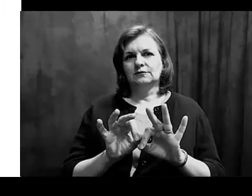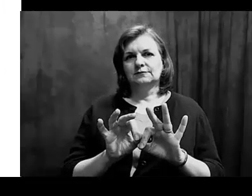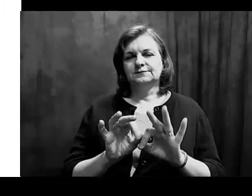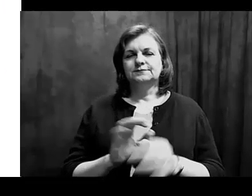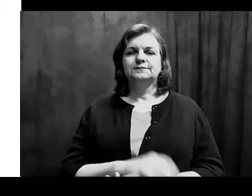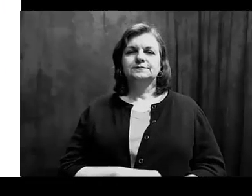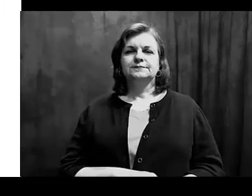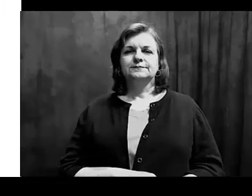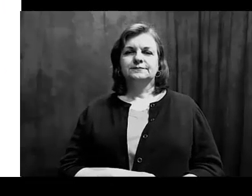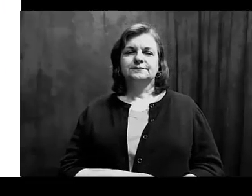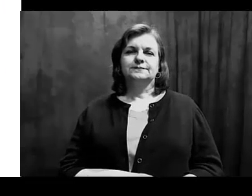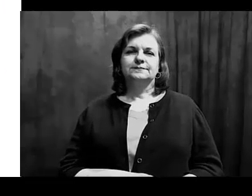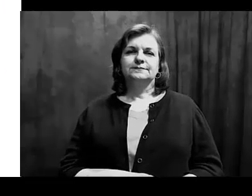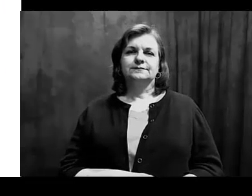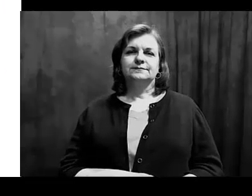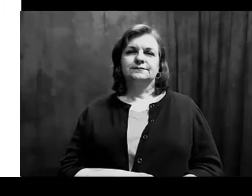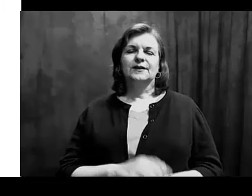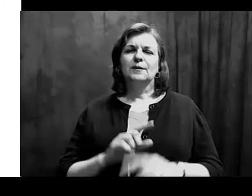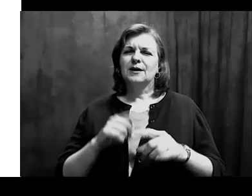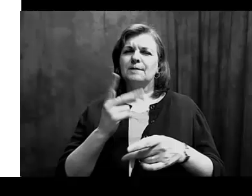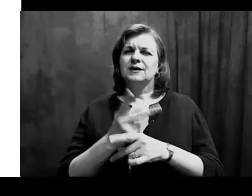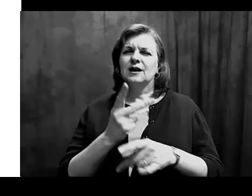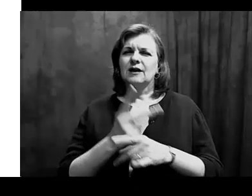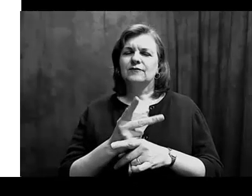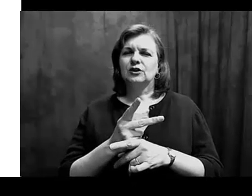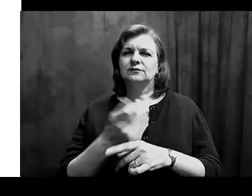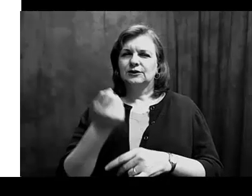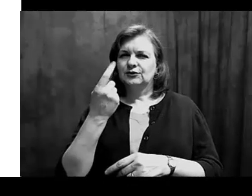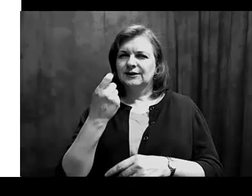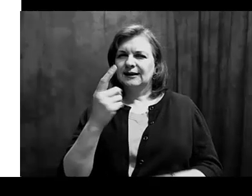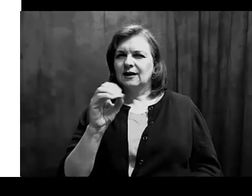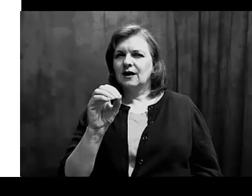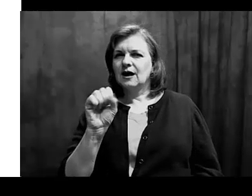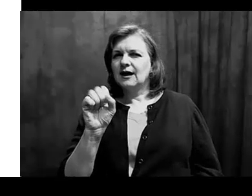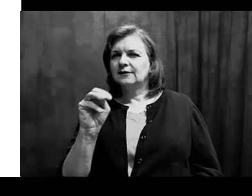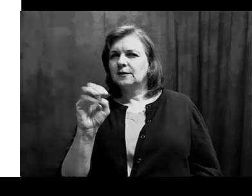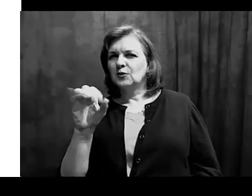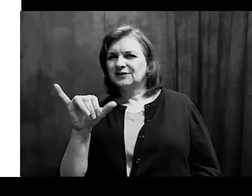diffusion is of water by the process known as osmosis